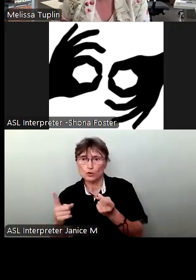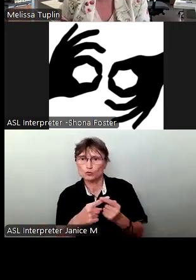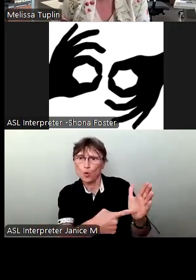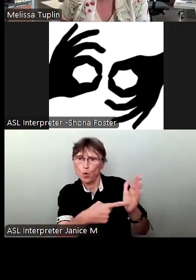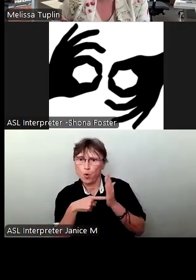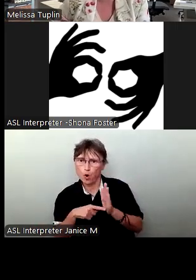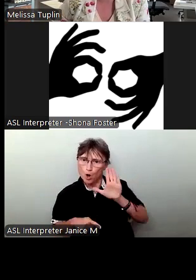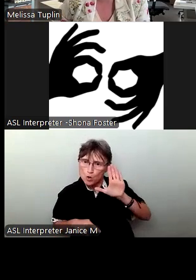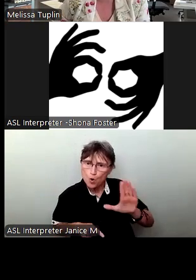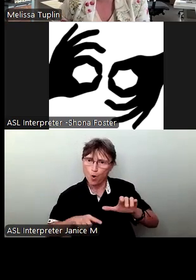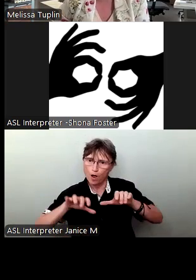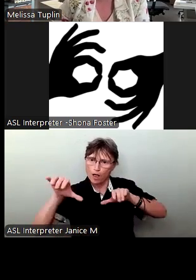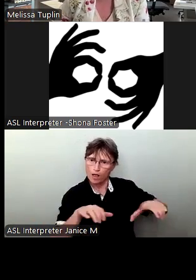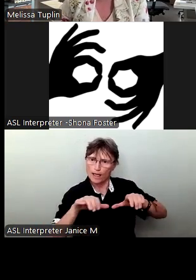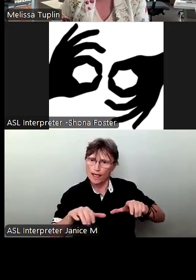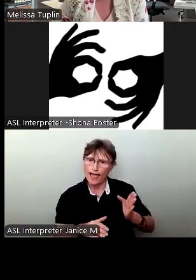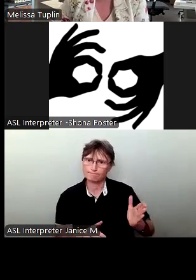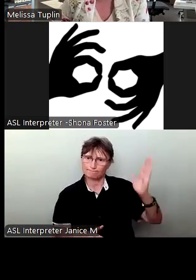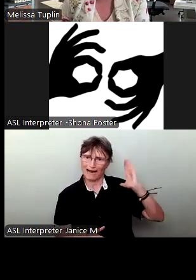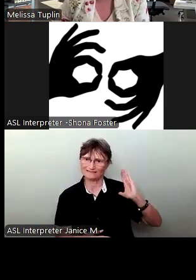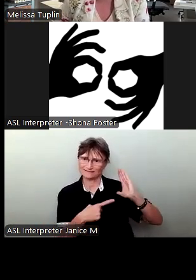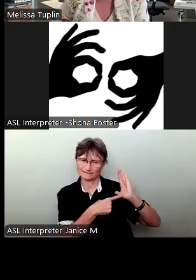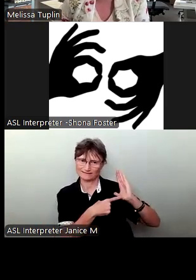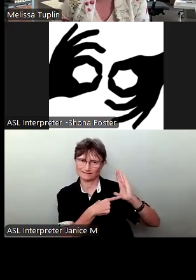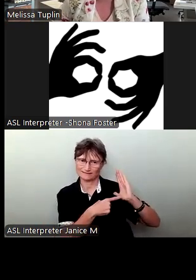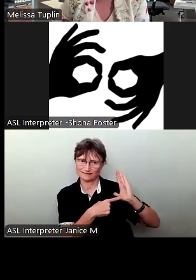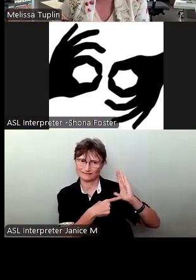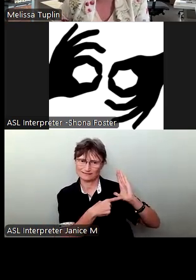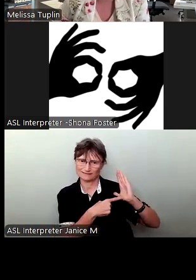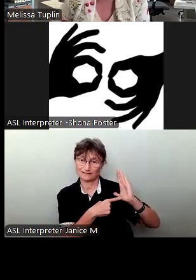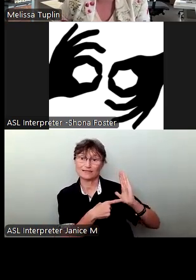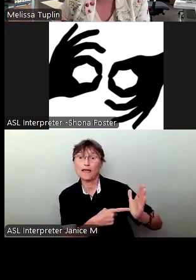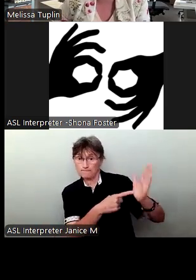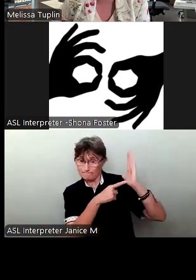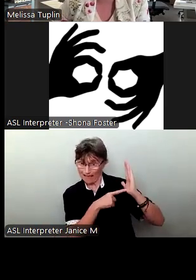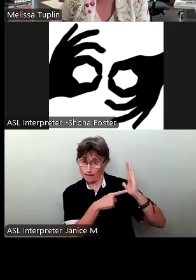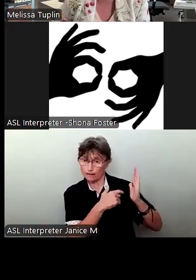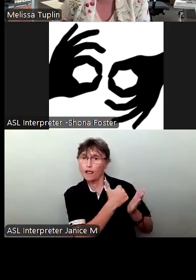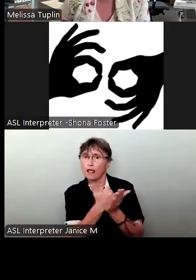So this question is where you'll address both the fifth and sixth criteria statement.